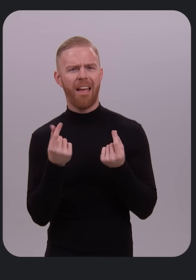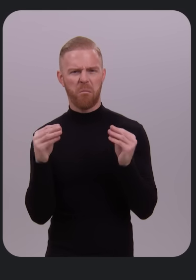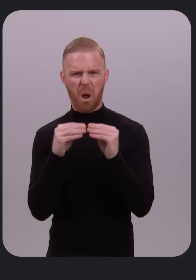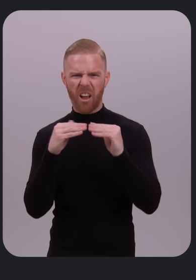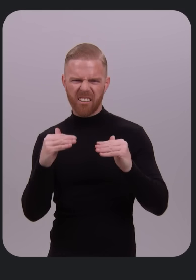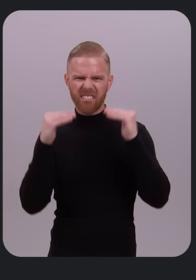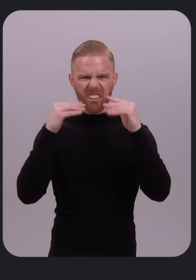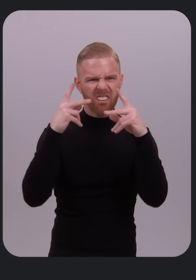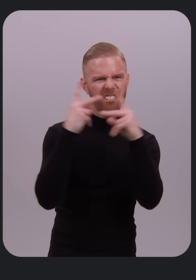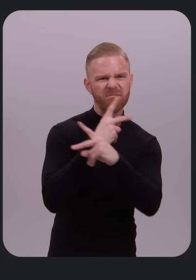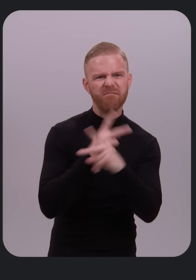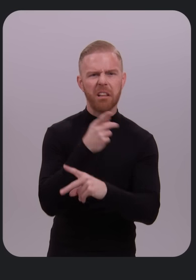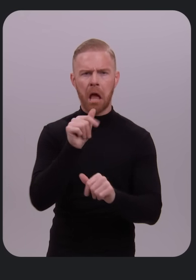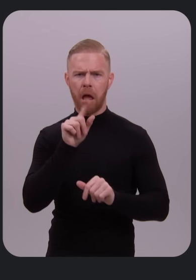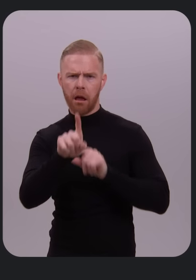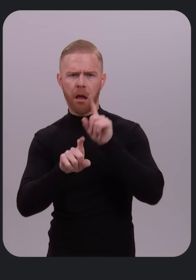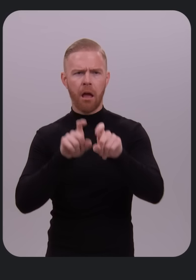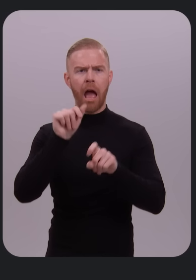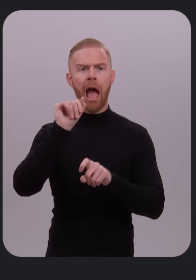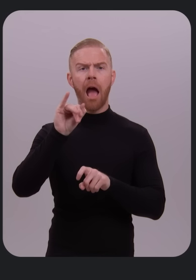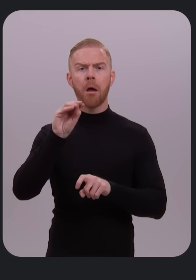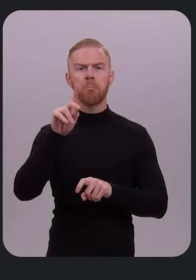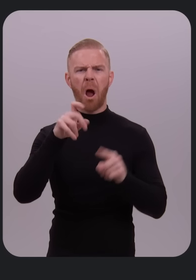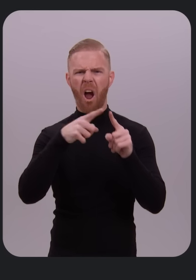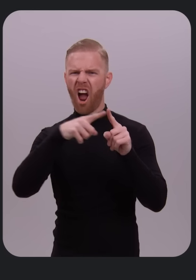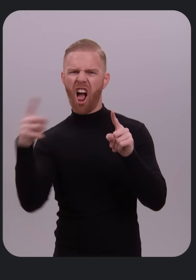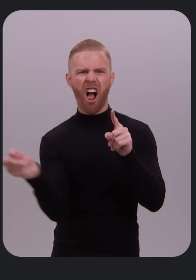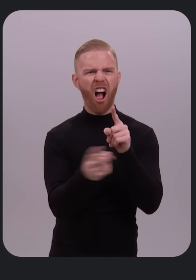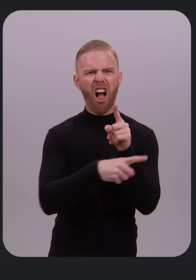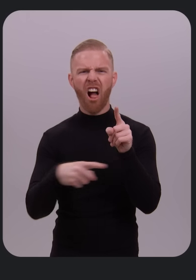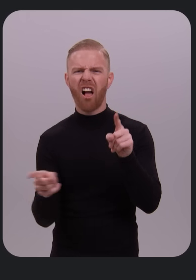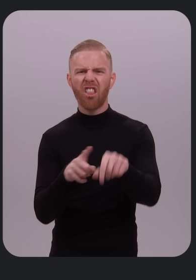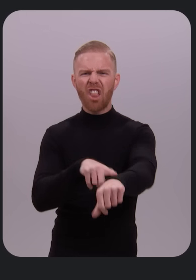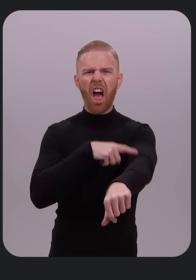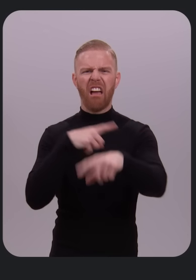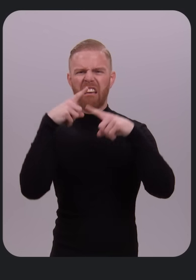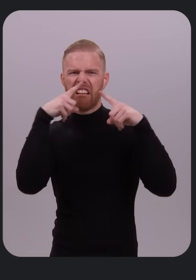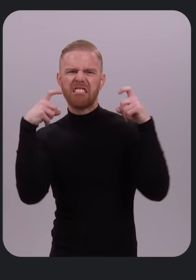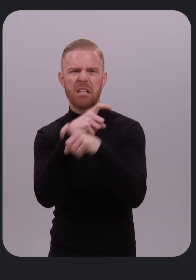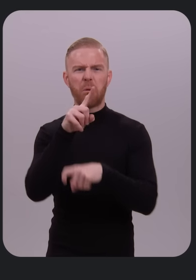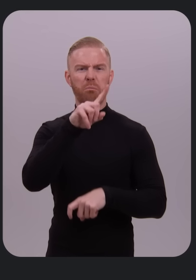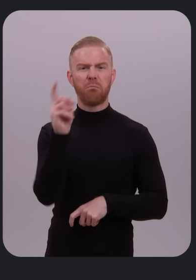can ask AI Mode longer and more complex queries like this.